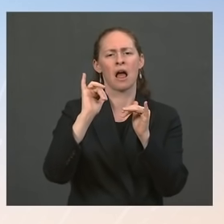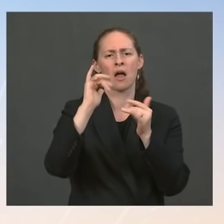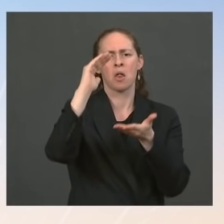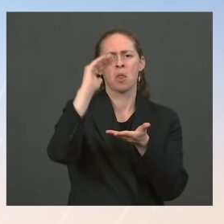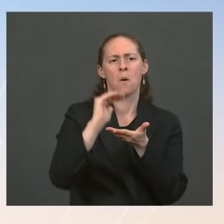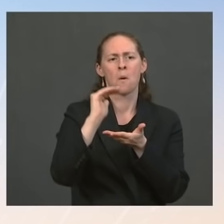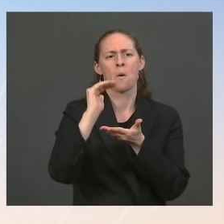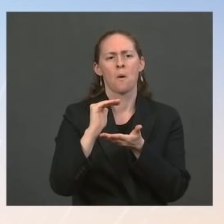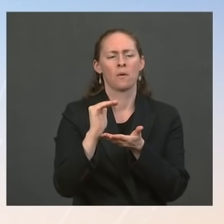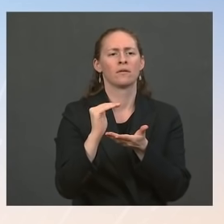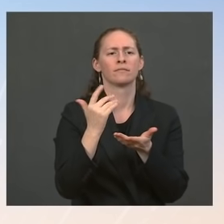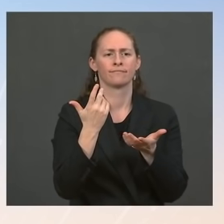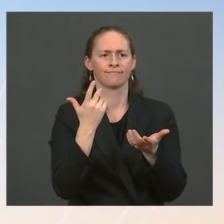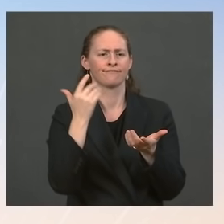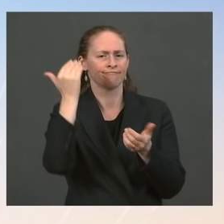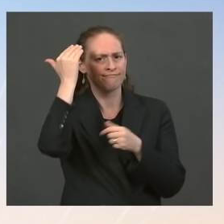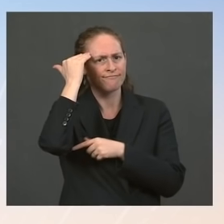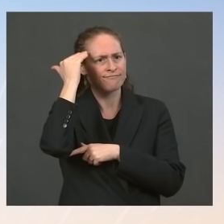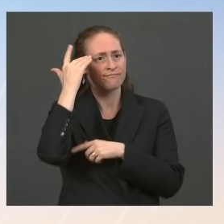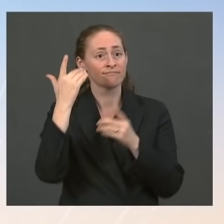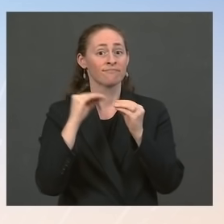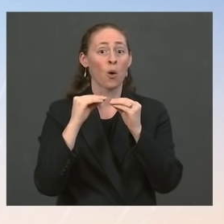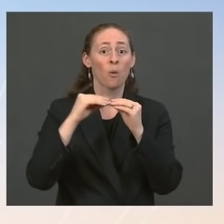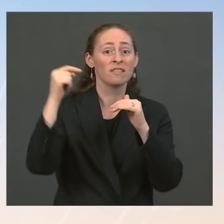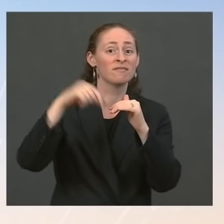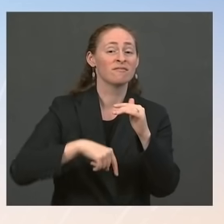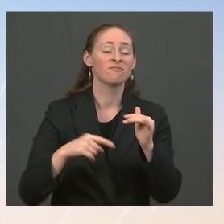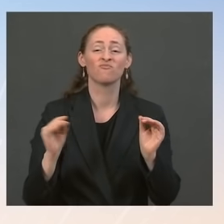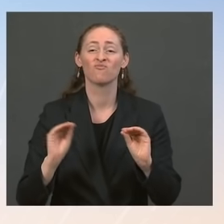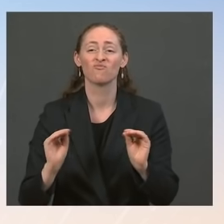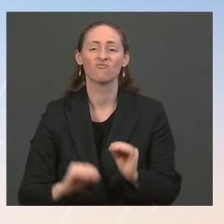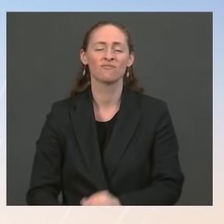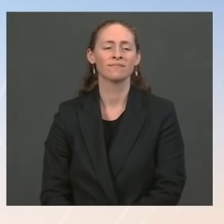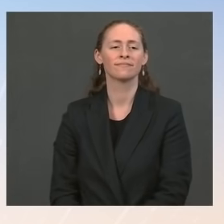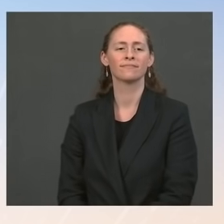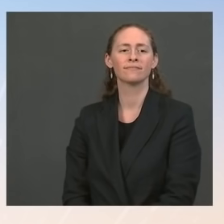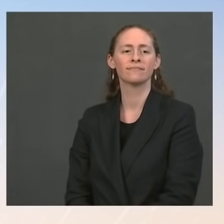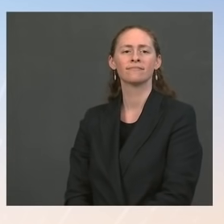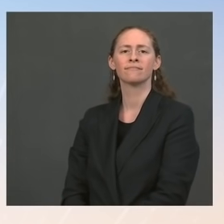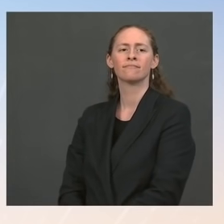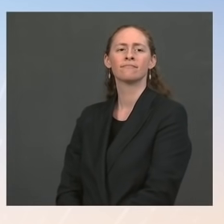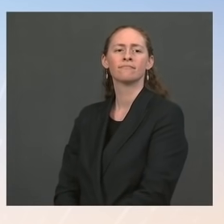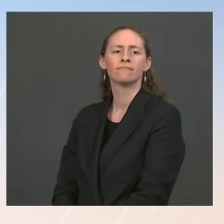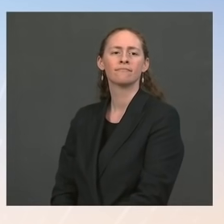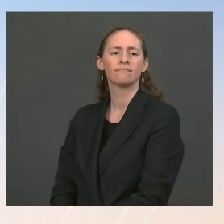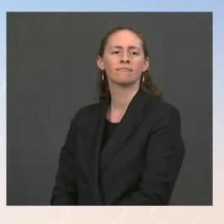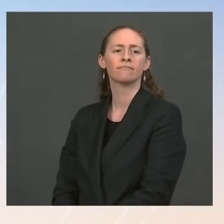But I don't have anything else to preview for you. The Press: And a question, quickly, on Senator Warren's comment on the Fed chair.